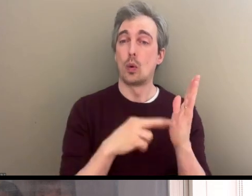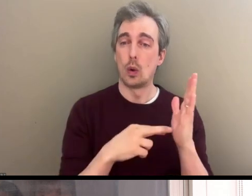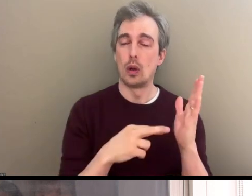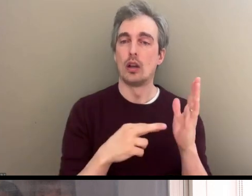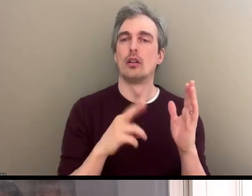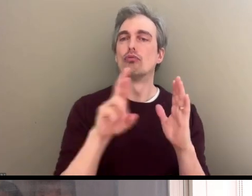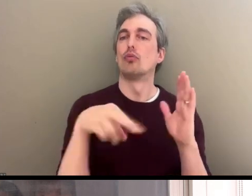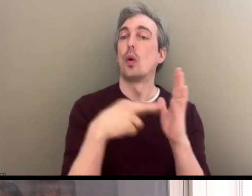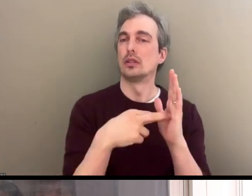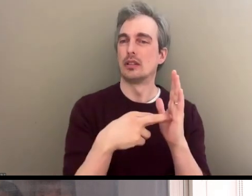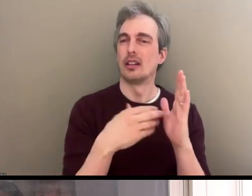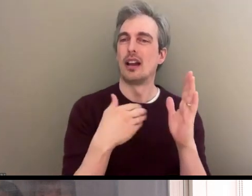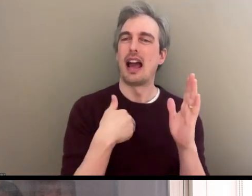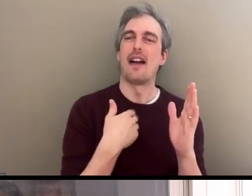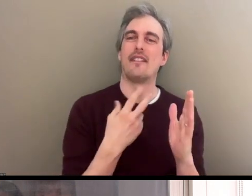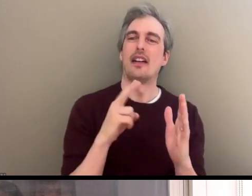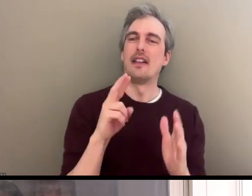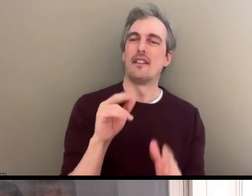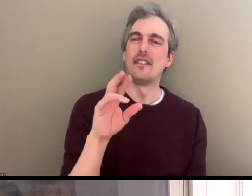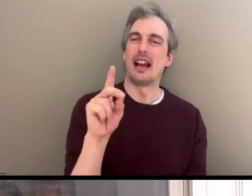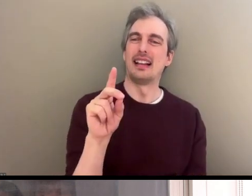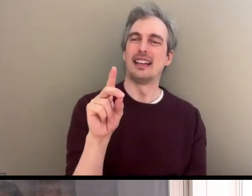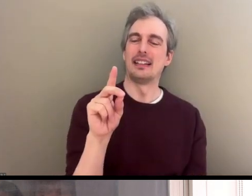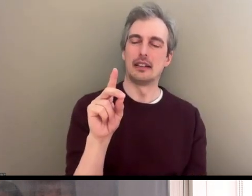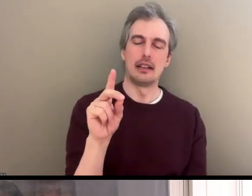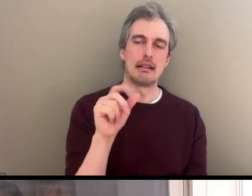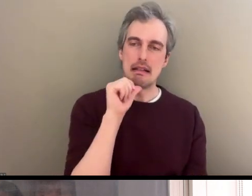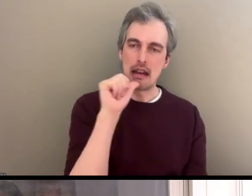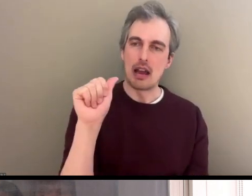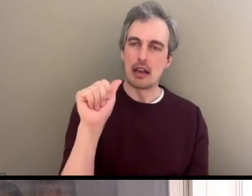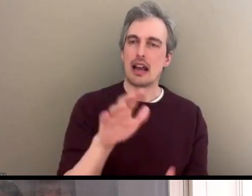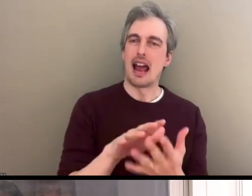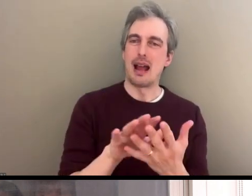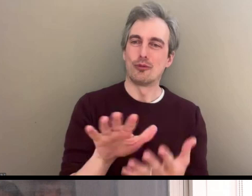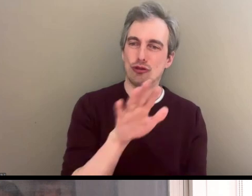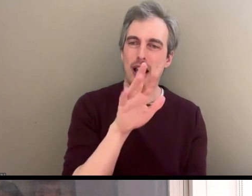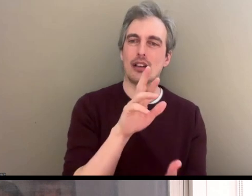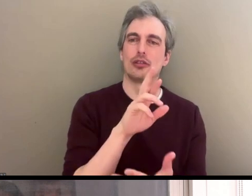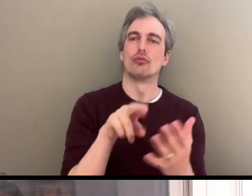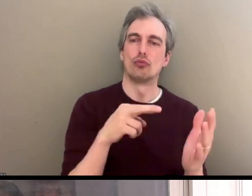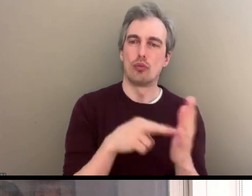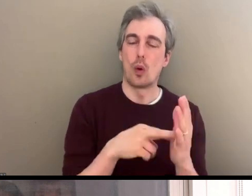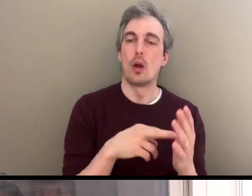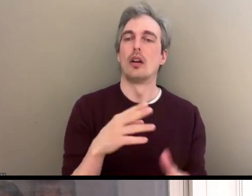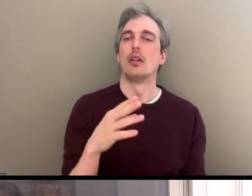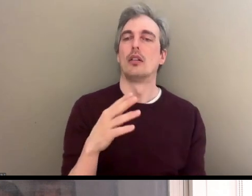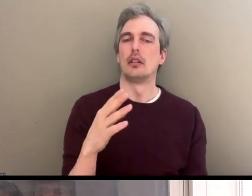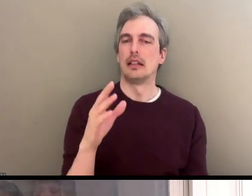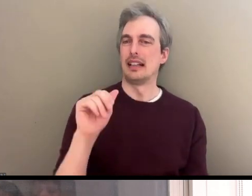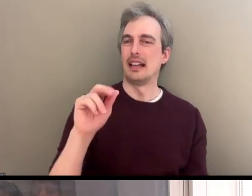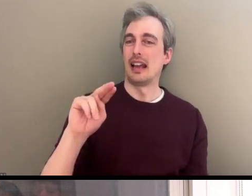And then something like anchor has content. So that's a very specific rule, and enforces all anchors contain accessible content.